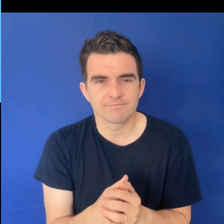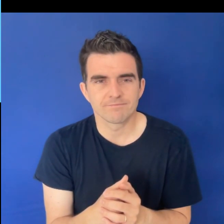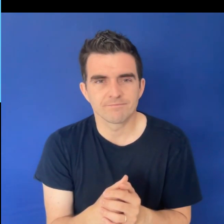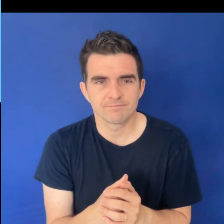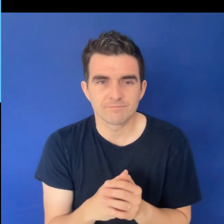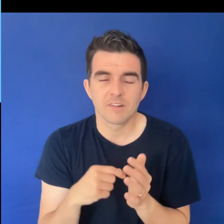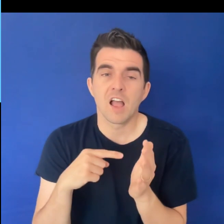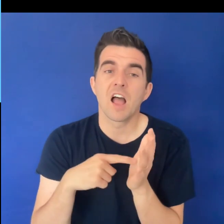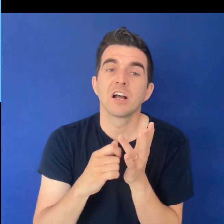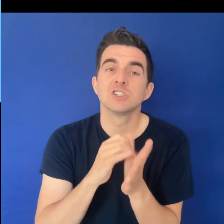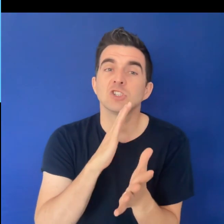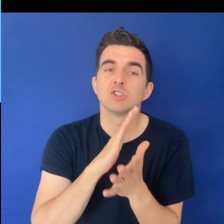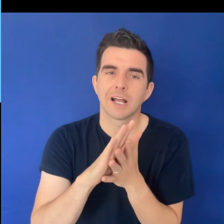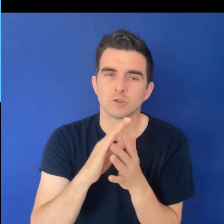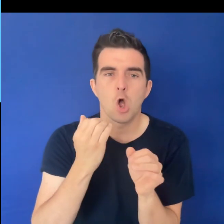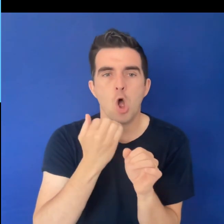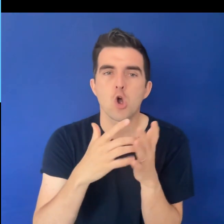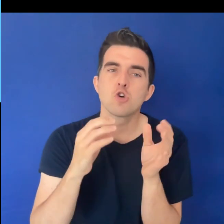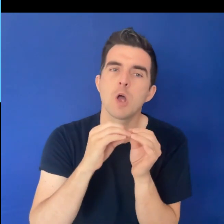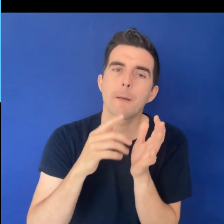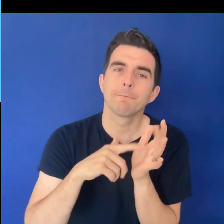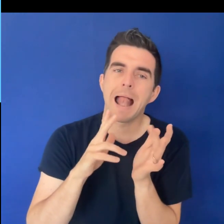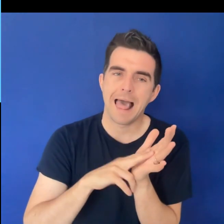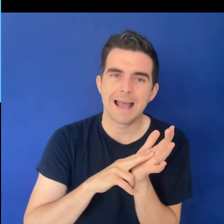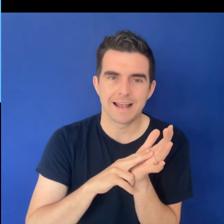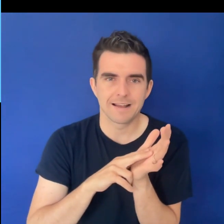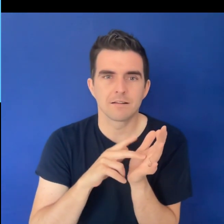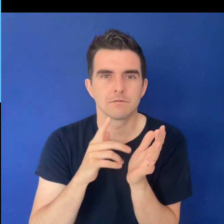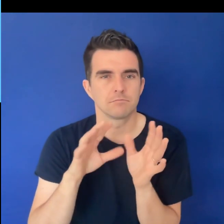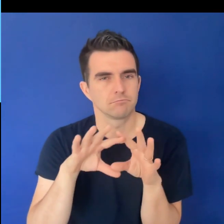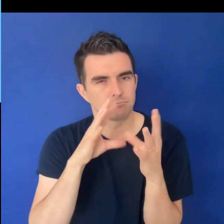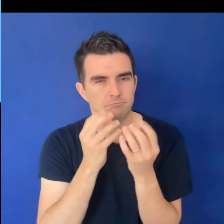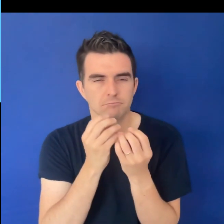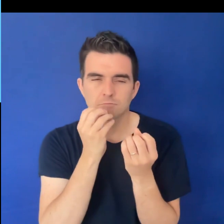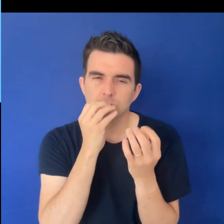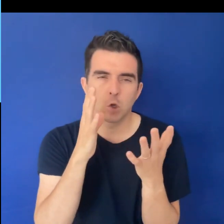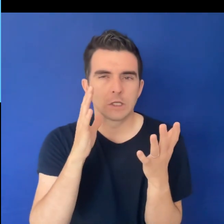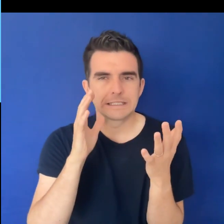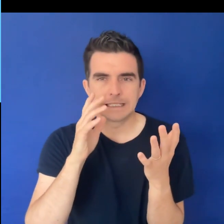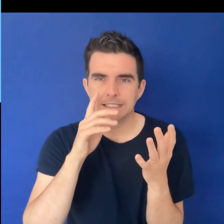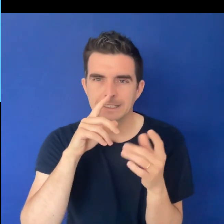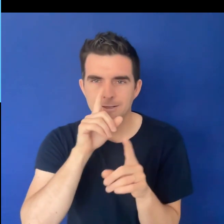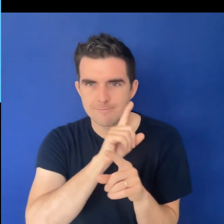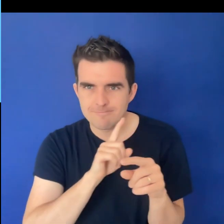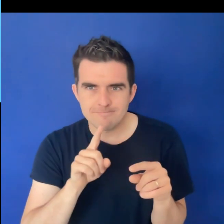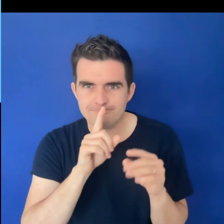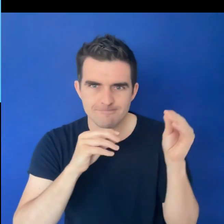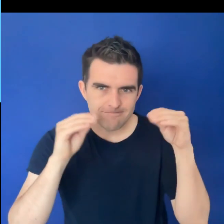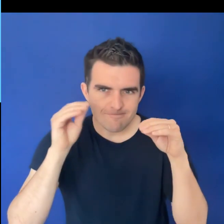Trash Goblin is a wholesome and cosy shopkeeping game where you uncover and clean trinkets other people have thrown away,